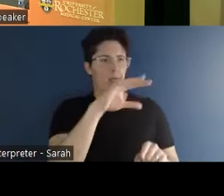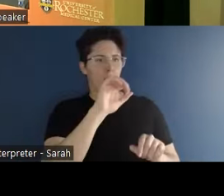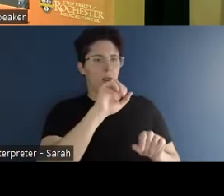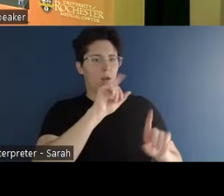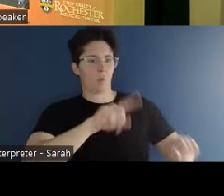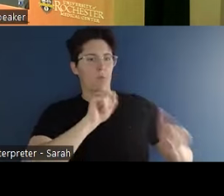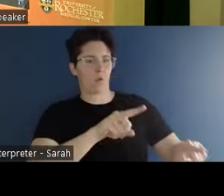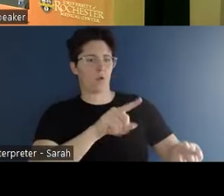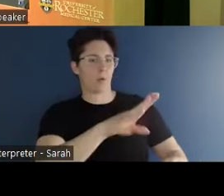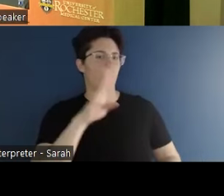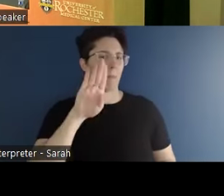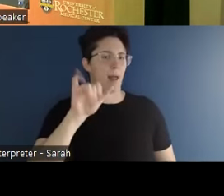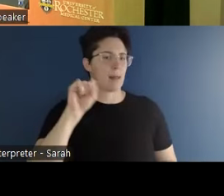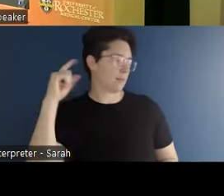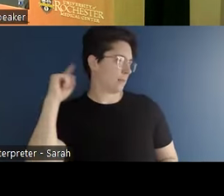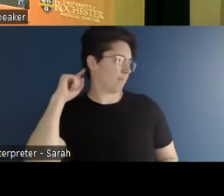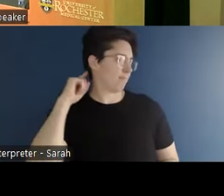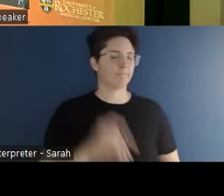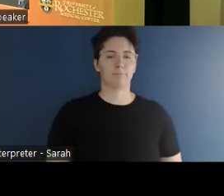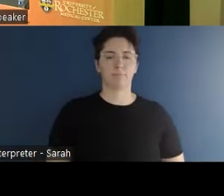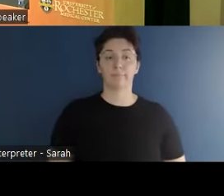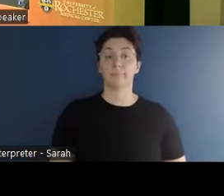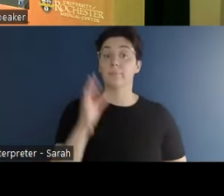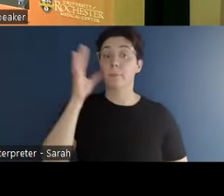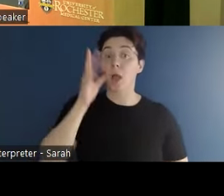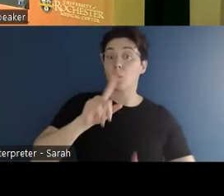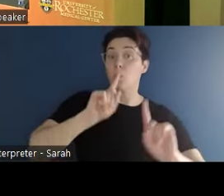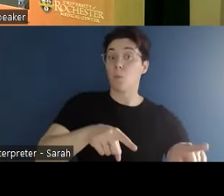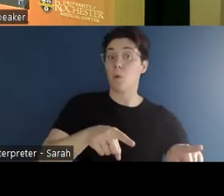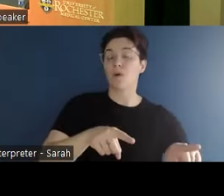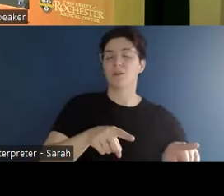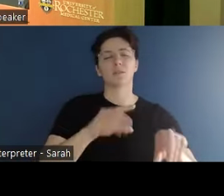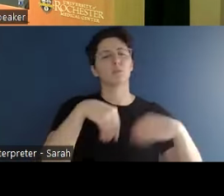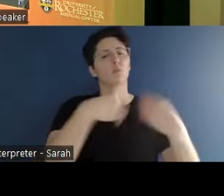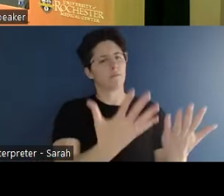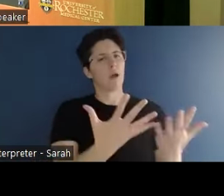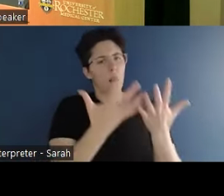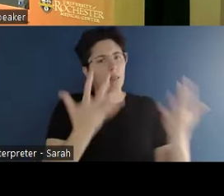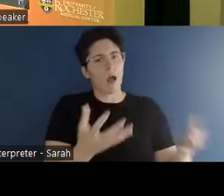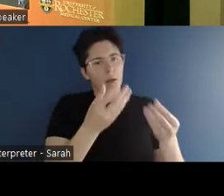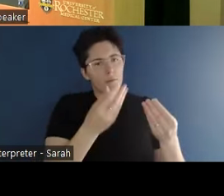those things considered parent reports have provided really important insight into the